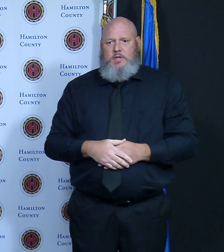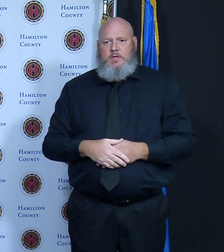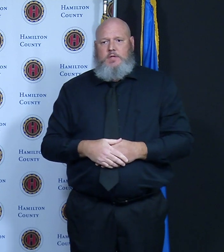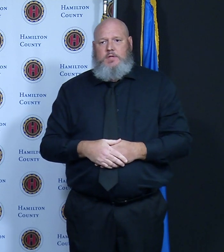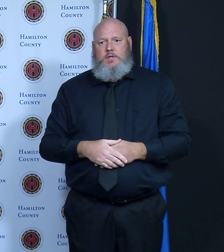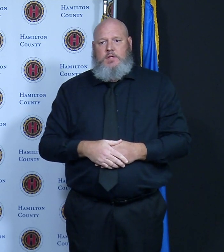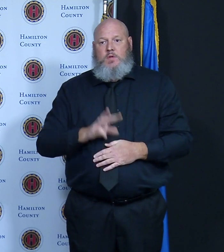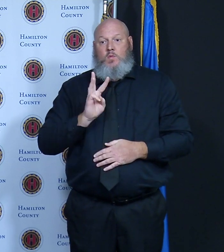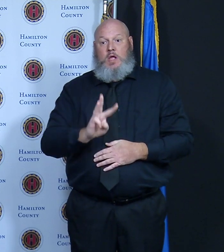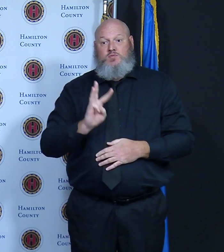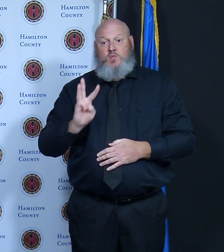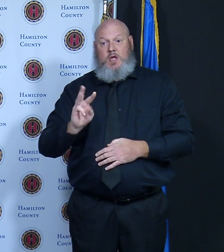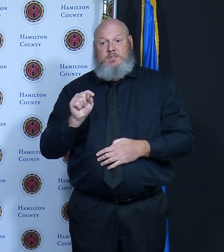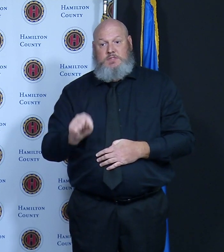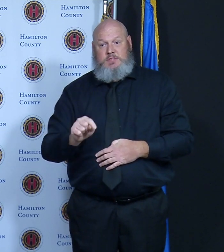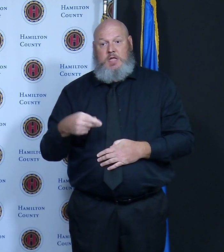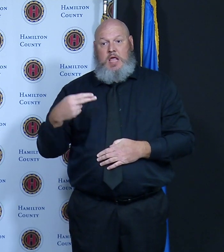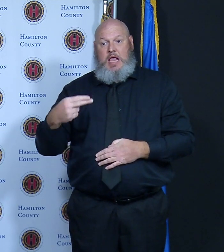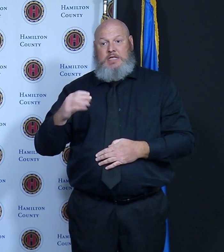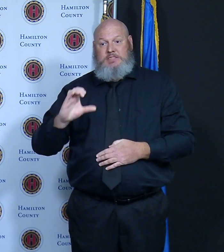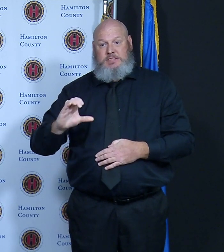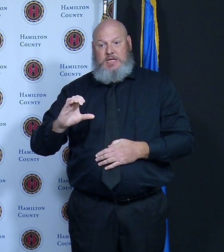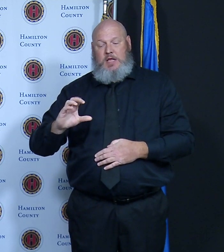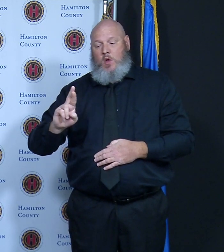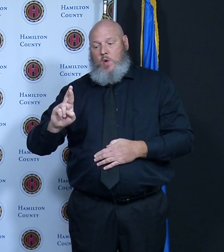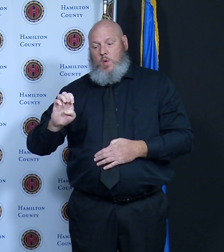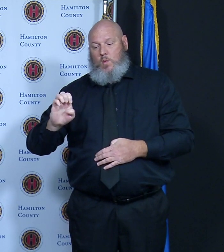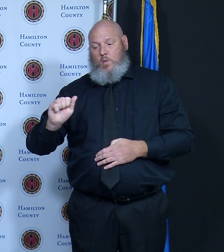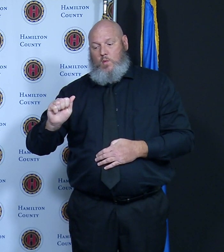can go there click on our Covid-19 alert and information there what we're